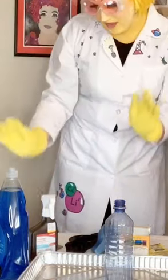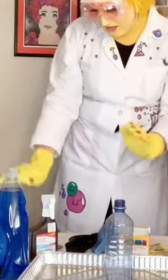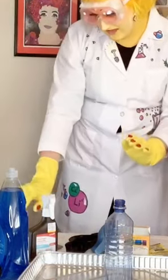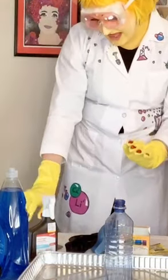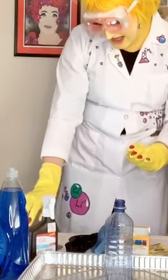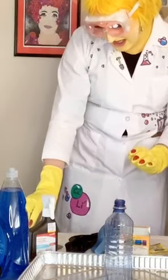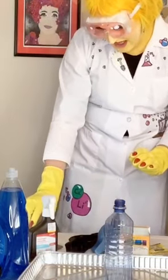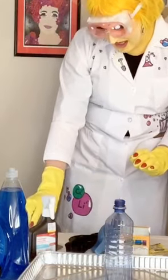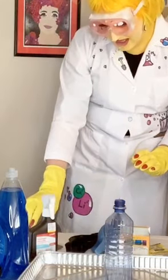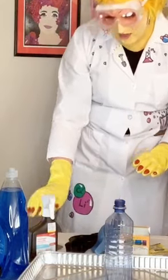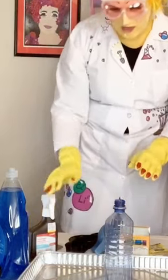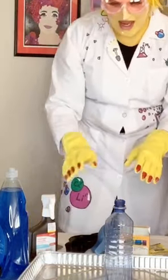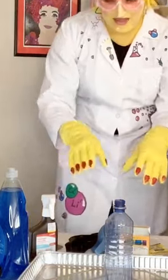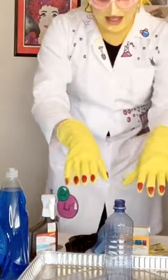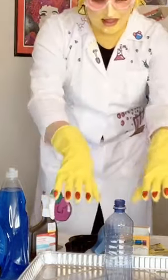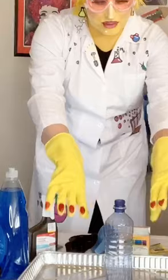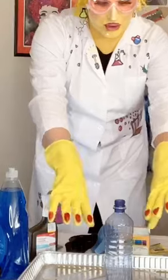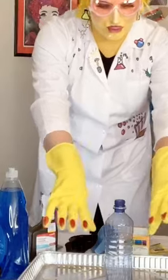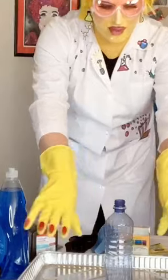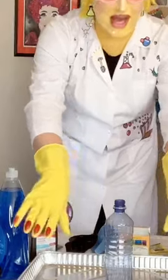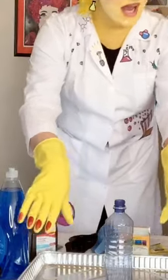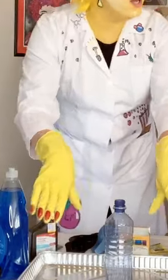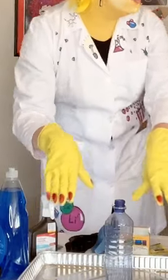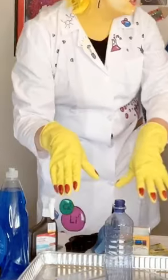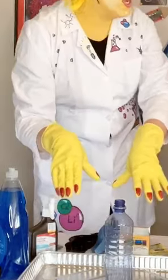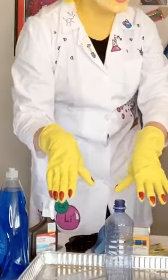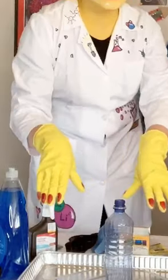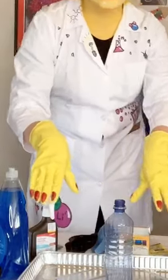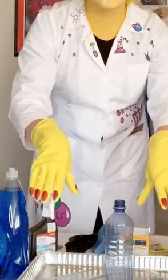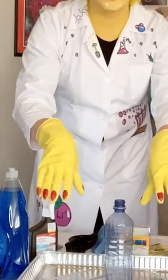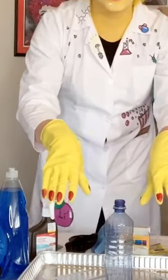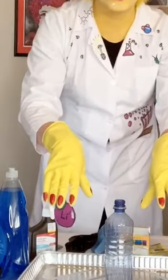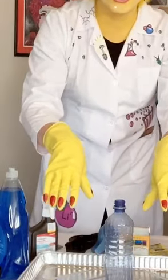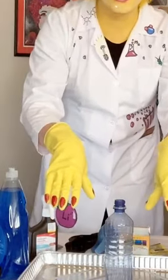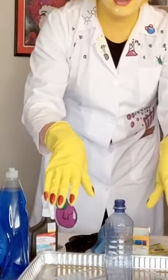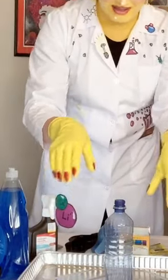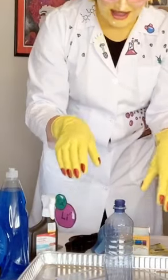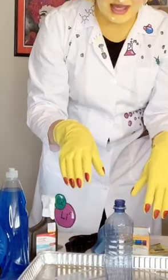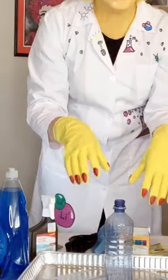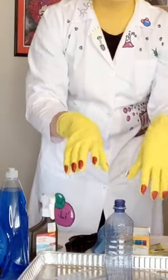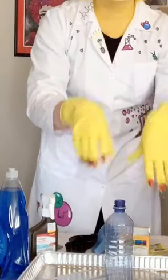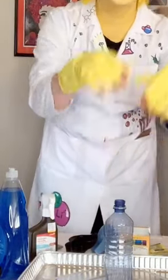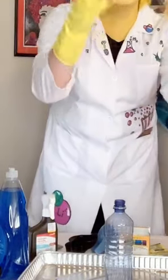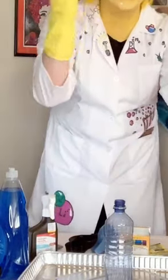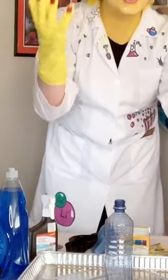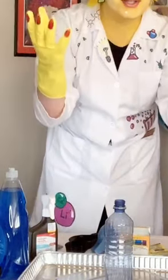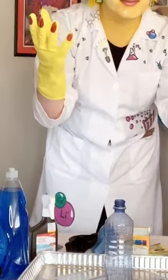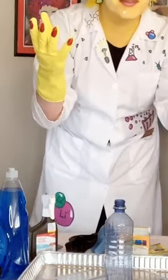went over that. And, we have, like, a little tray to catch the explosion. It's not going to be too much.